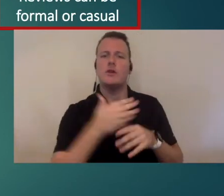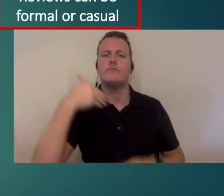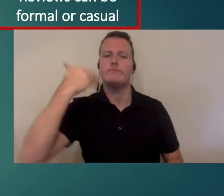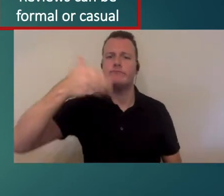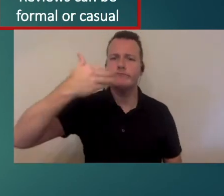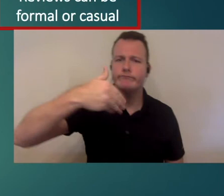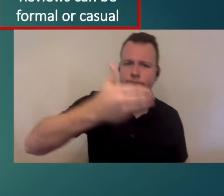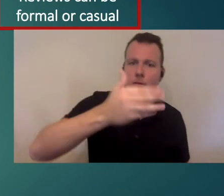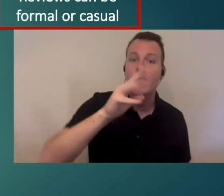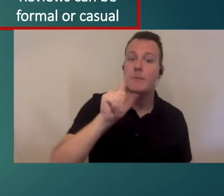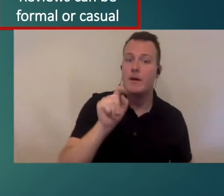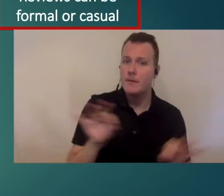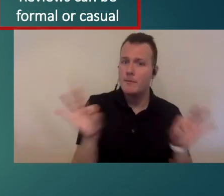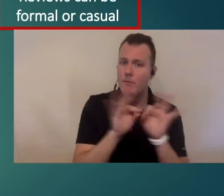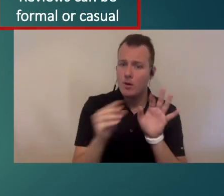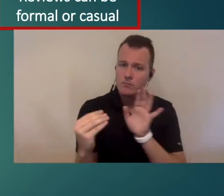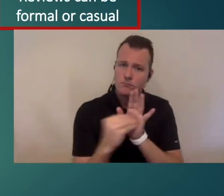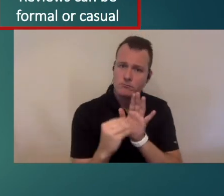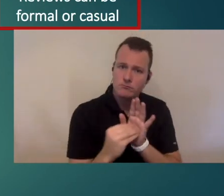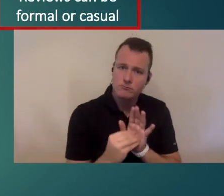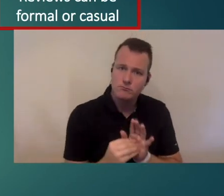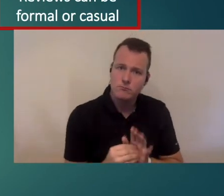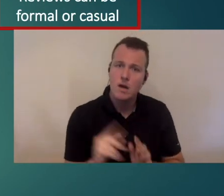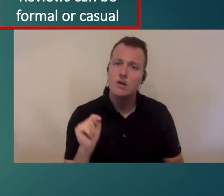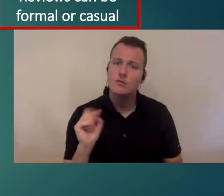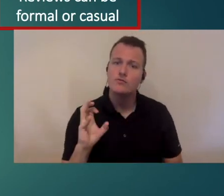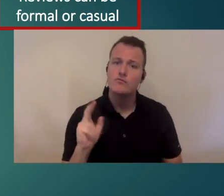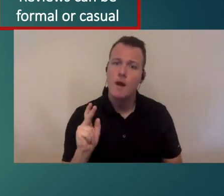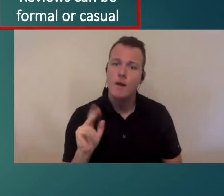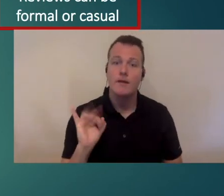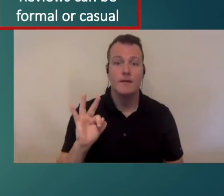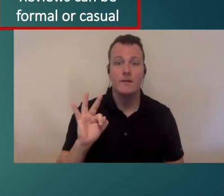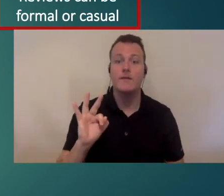doing them. But keep track of those written down as well because if you do